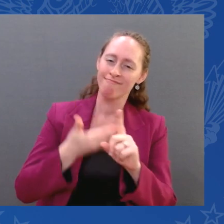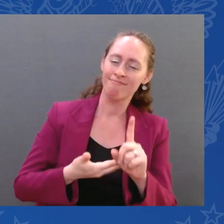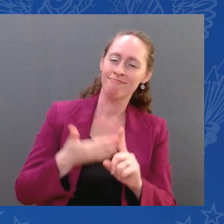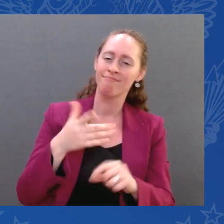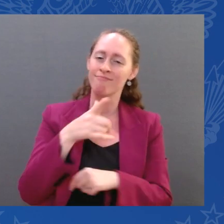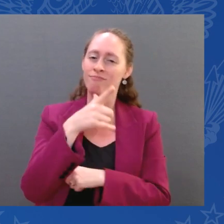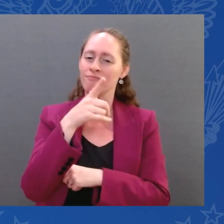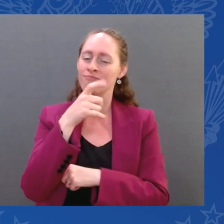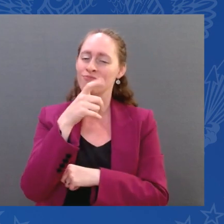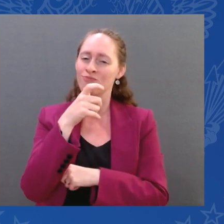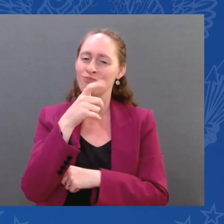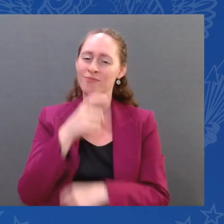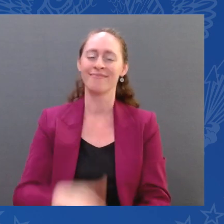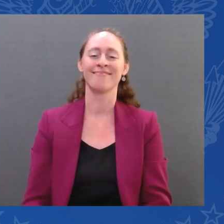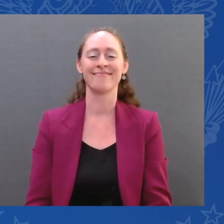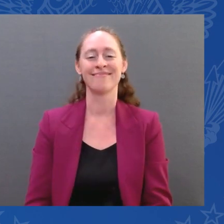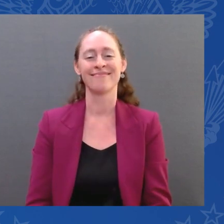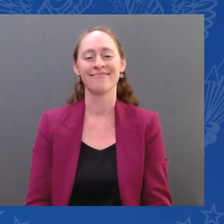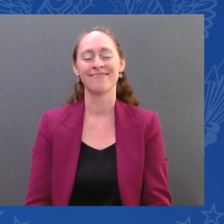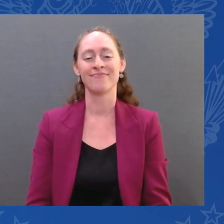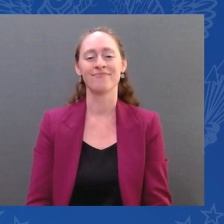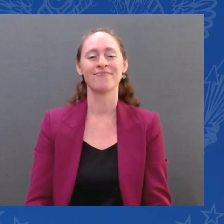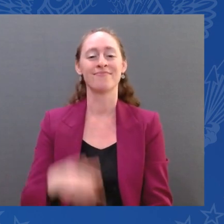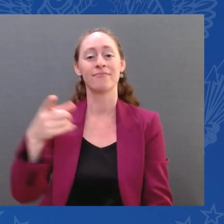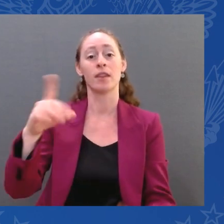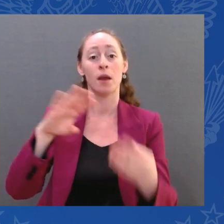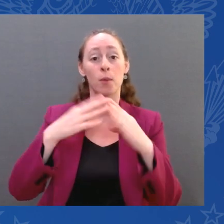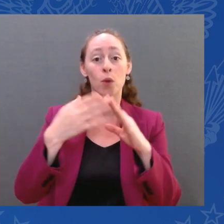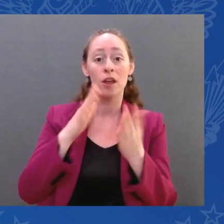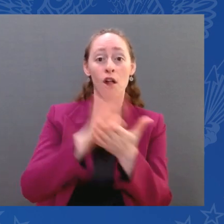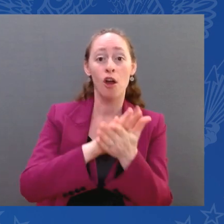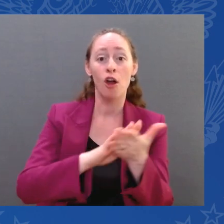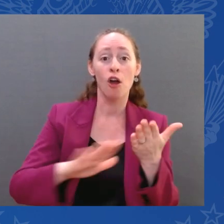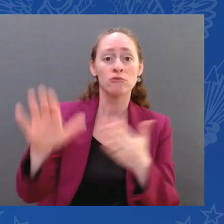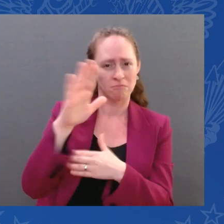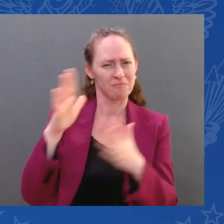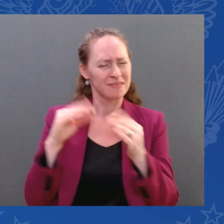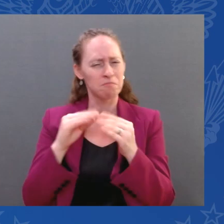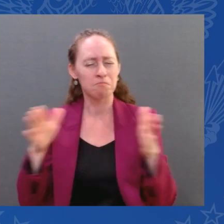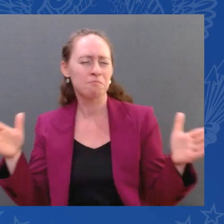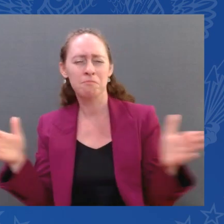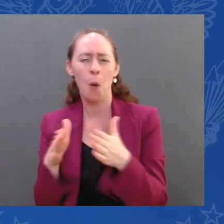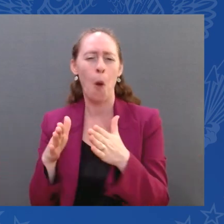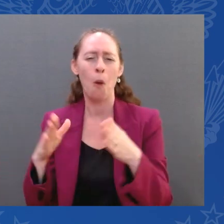where she became the president and the first Hispanic woman to serve as a college president in American history.